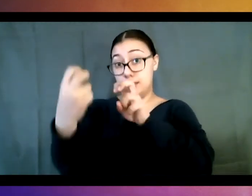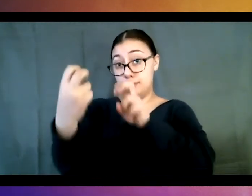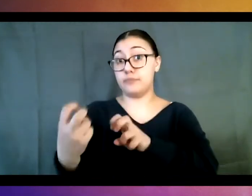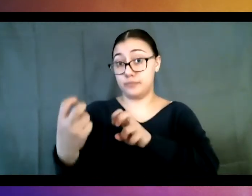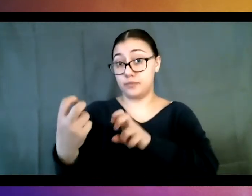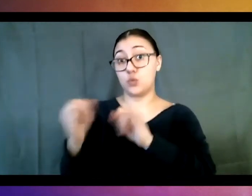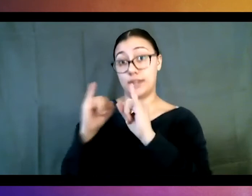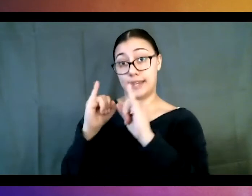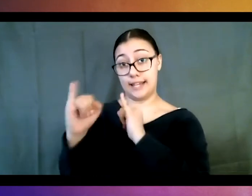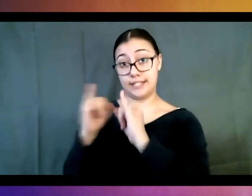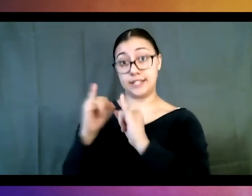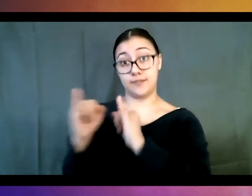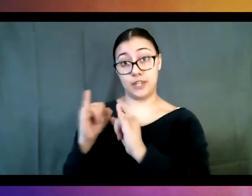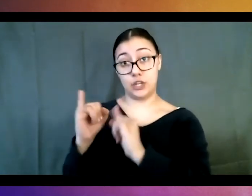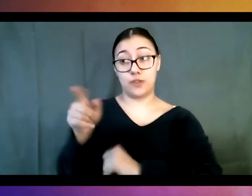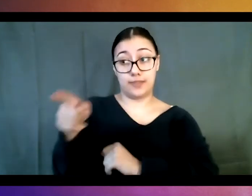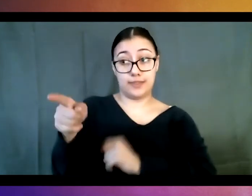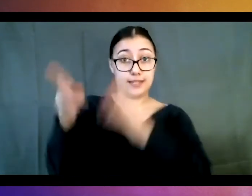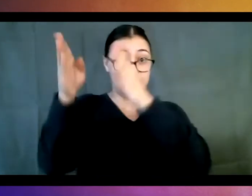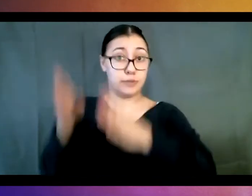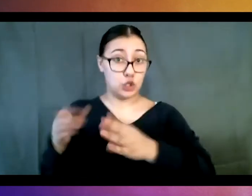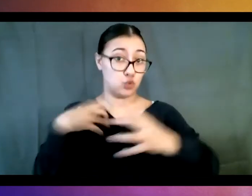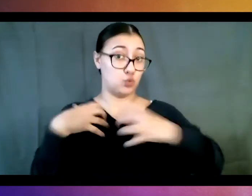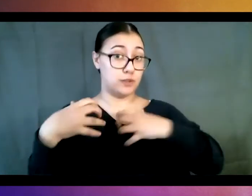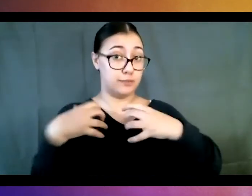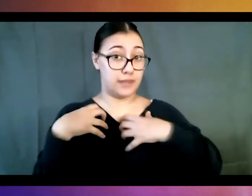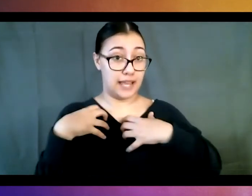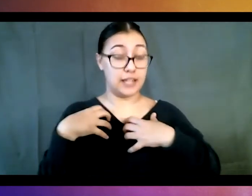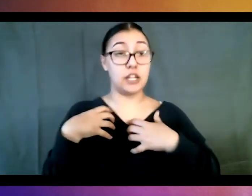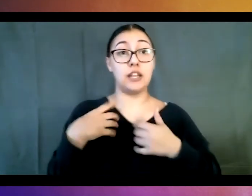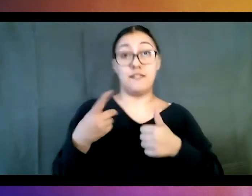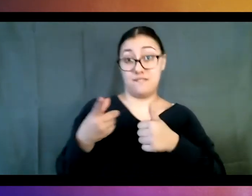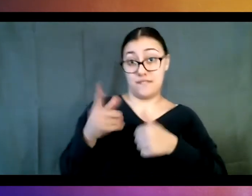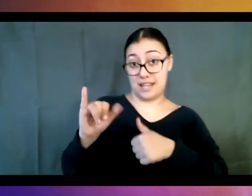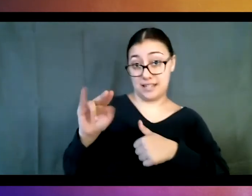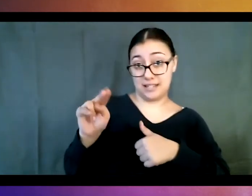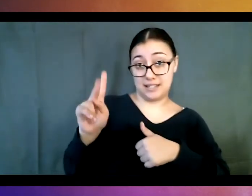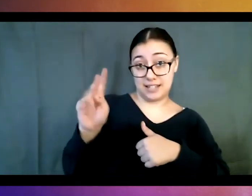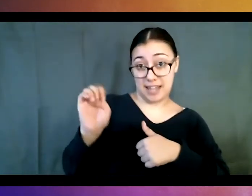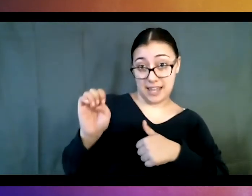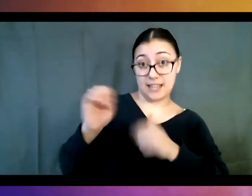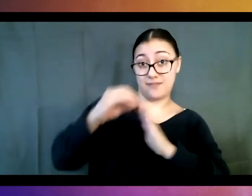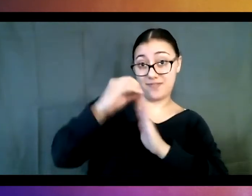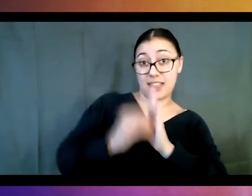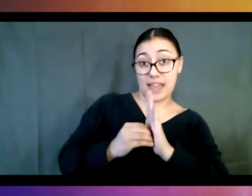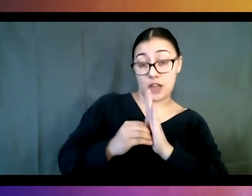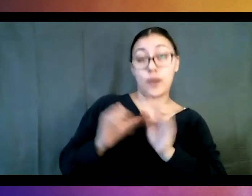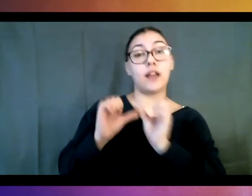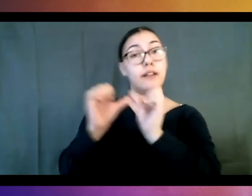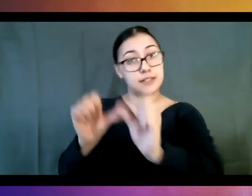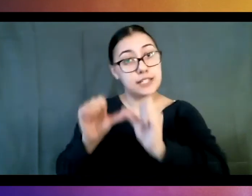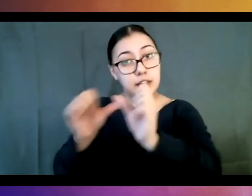at intake and ongoing, drafting a complaint which